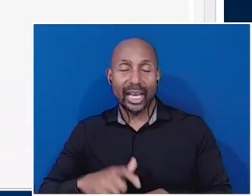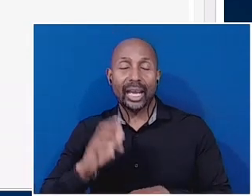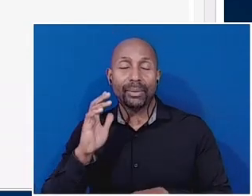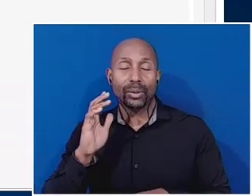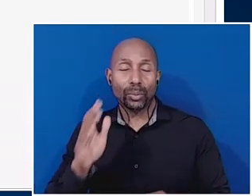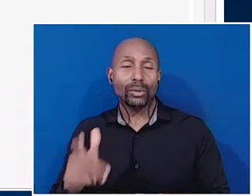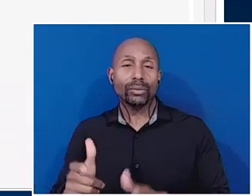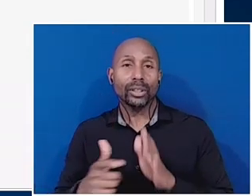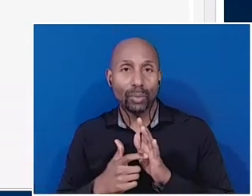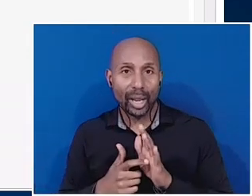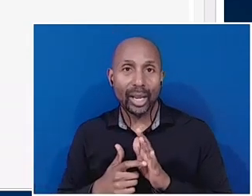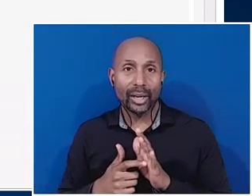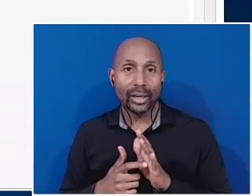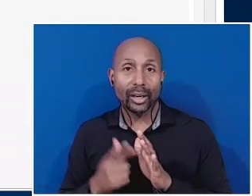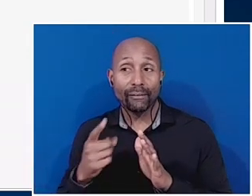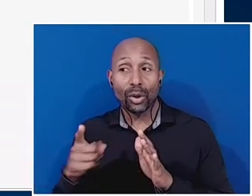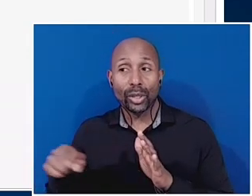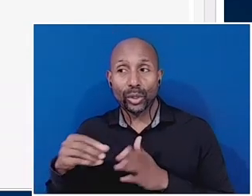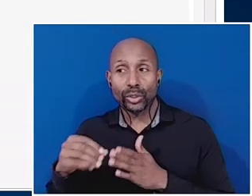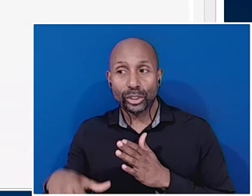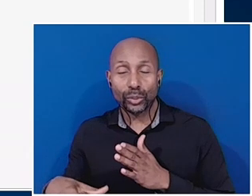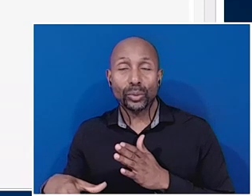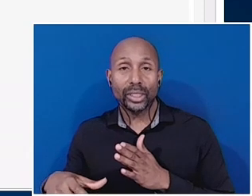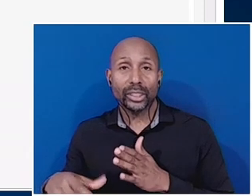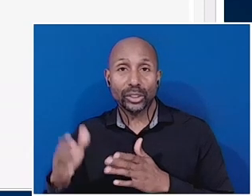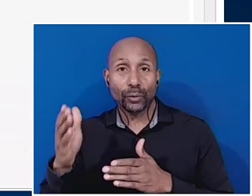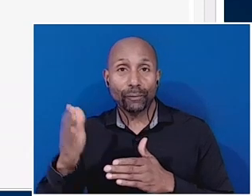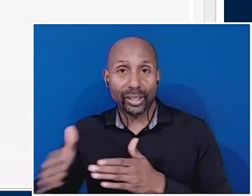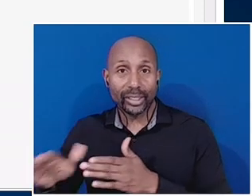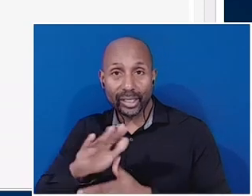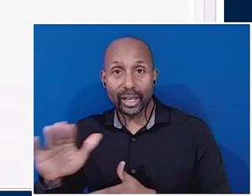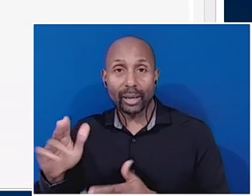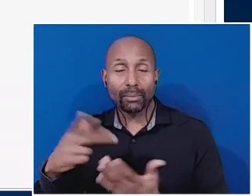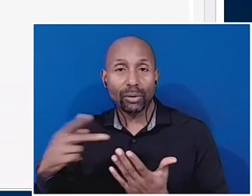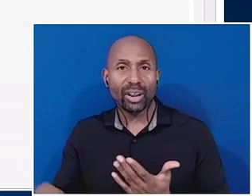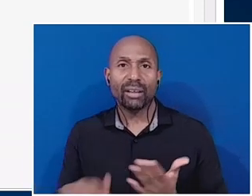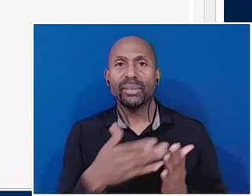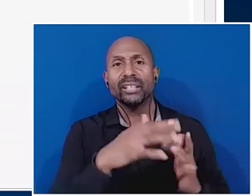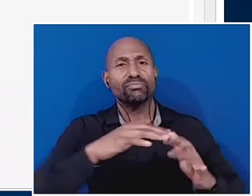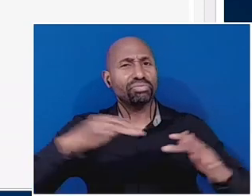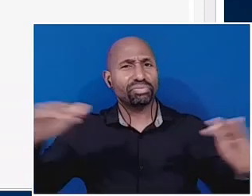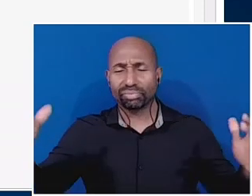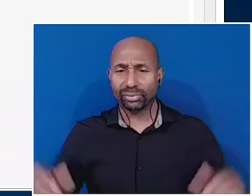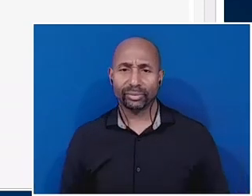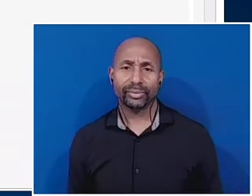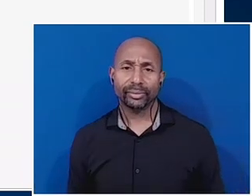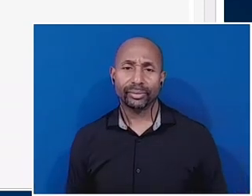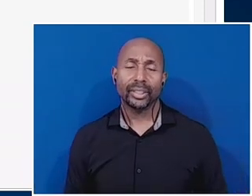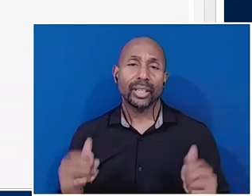will vary widely, depending not only on the number of transfer credits they bring in, but then all the other sort of life situations, especially as you're talking